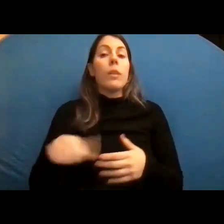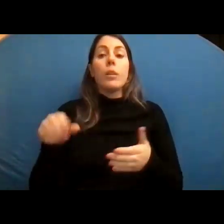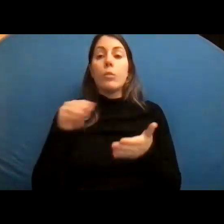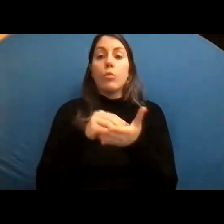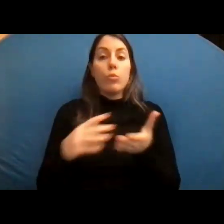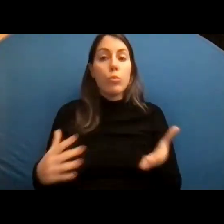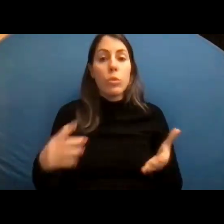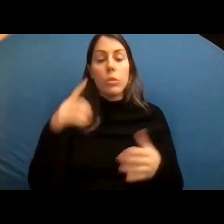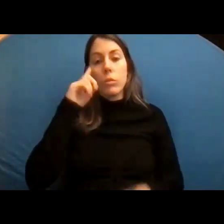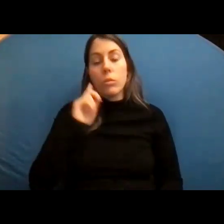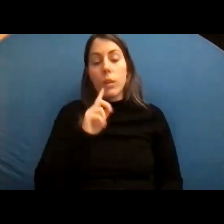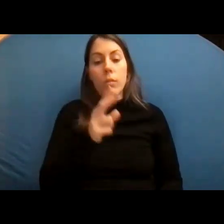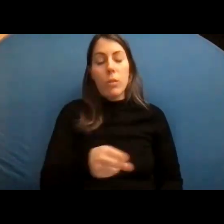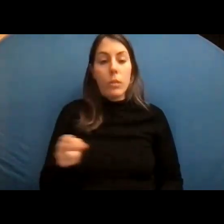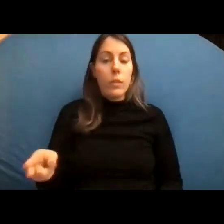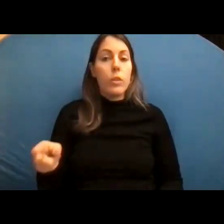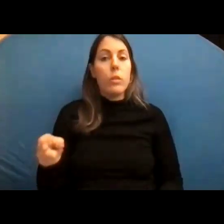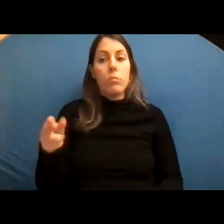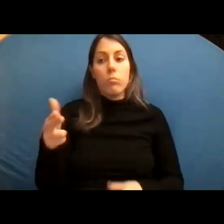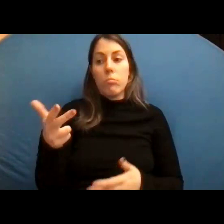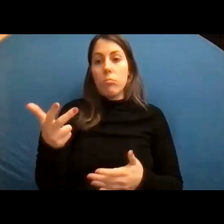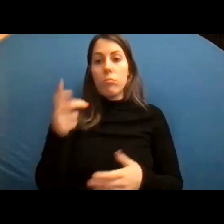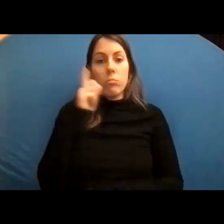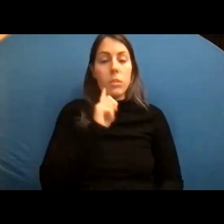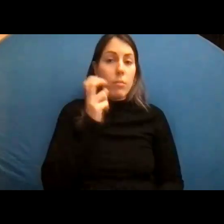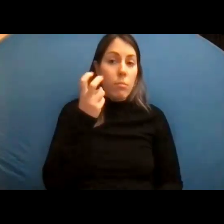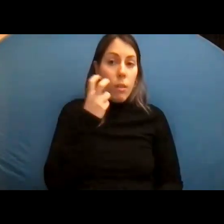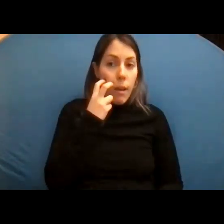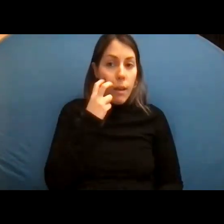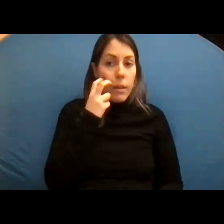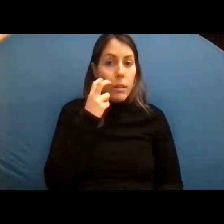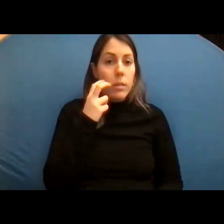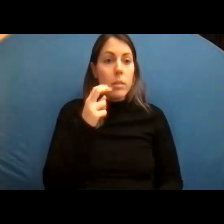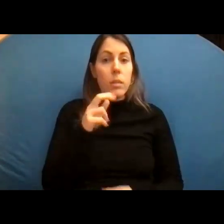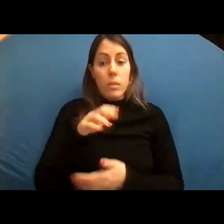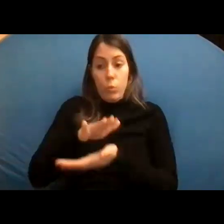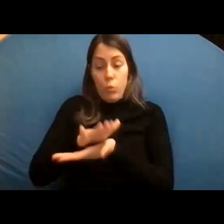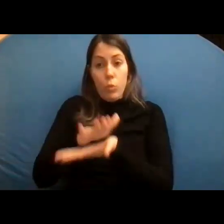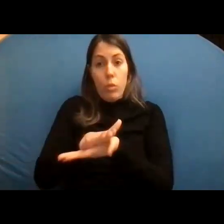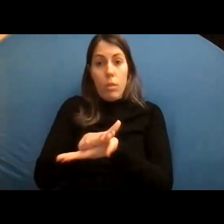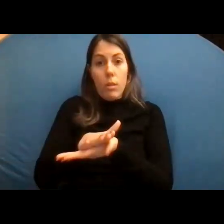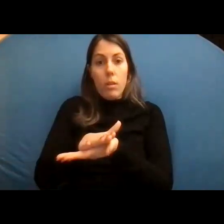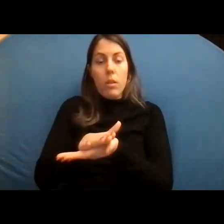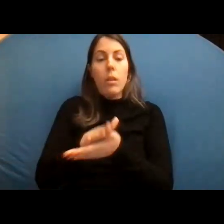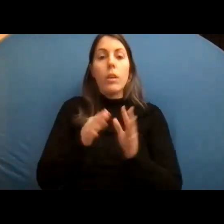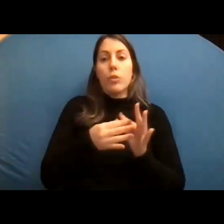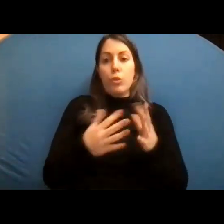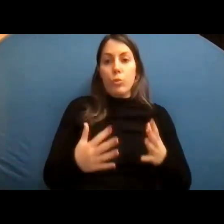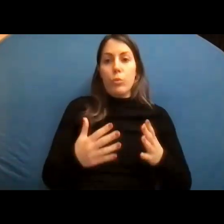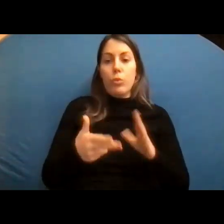For those students who are in the school system who are Deaf, hard of hearing,